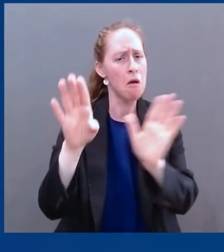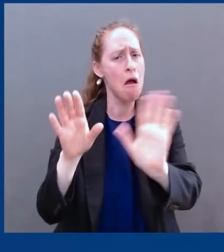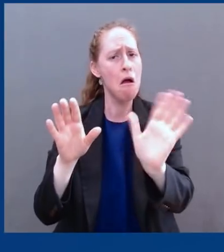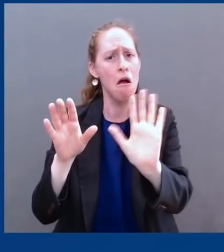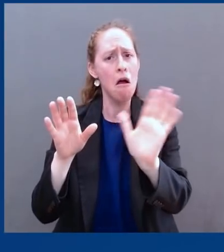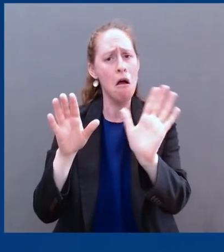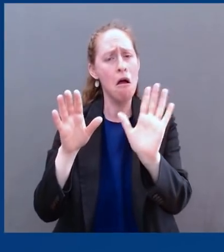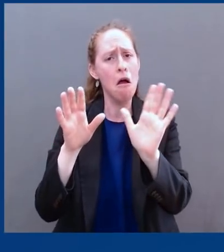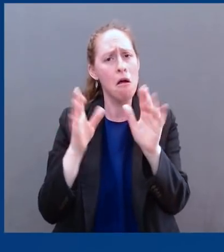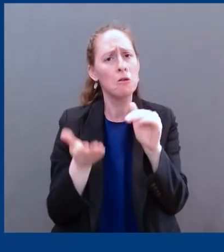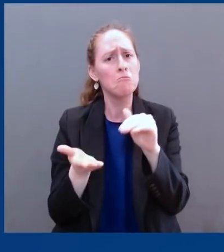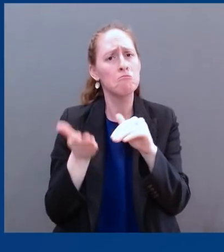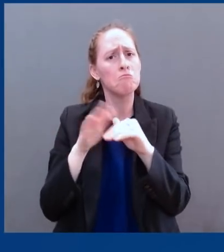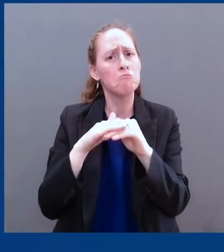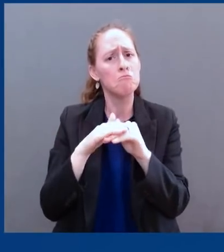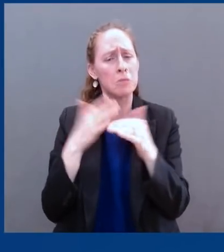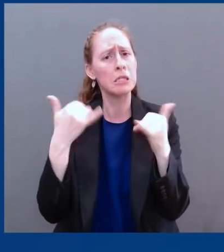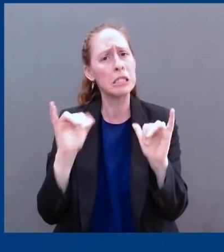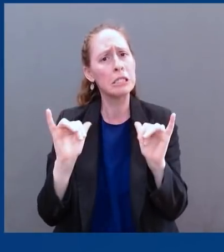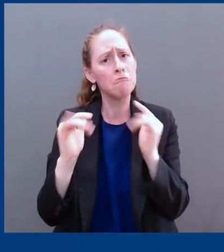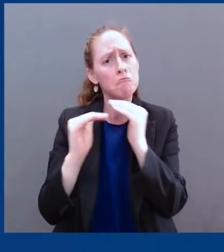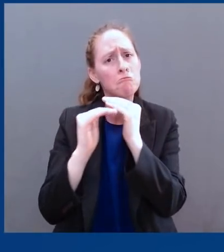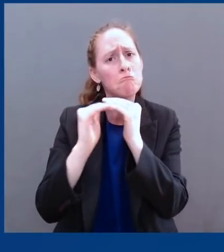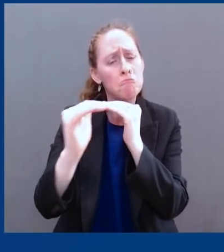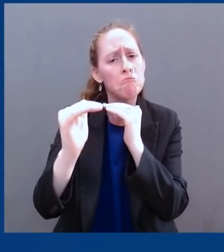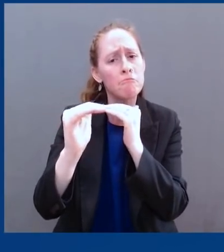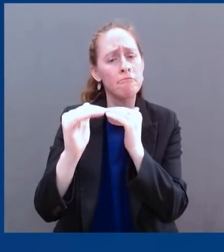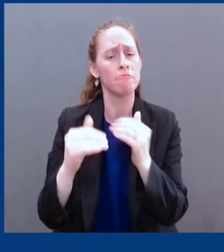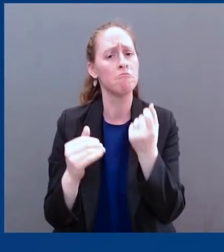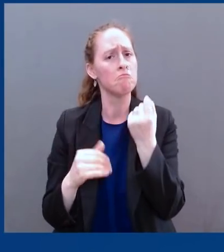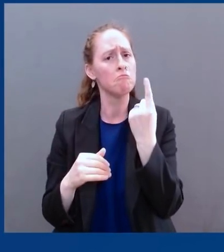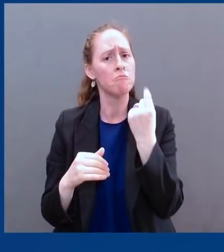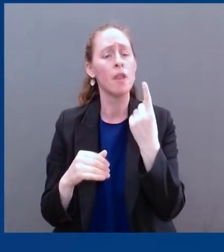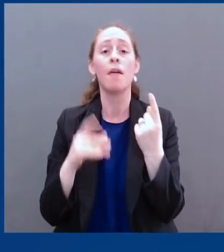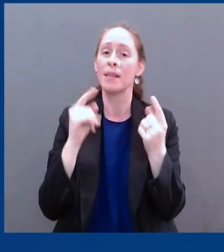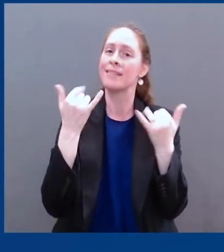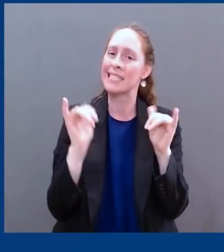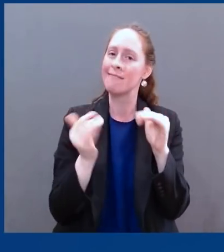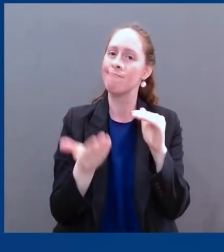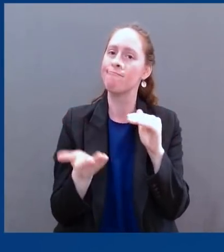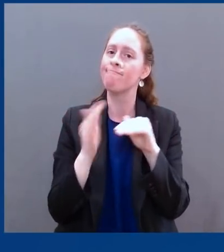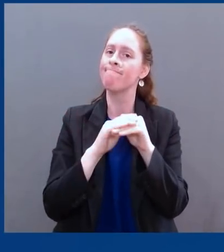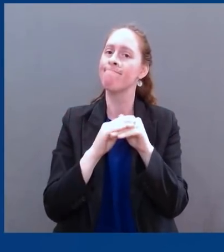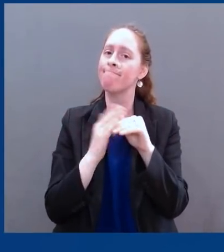but sustained trends over time can give us an early indication of COVID-19 infections in communities.